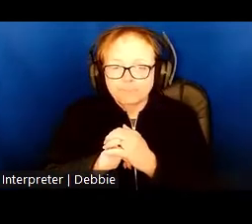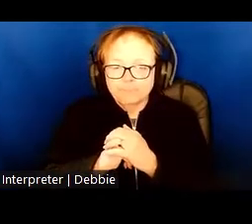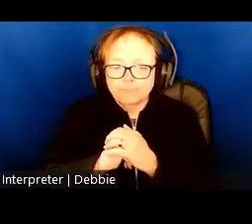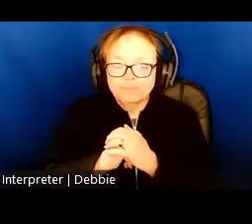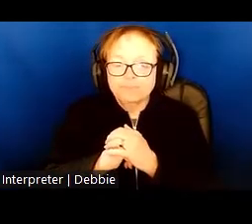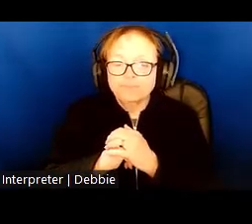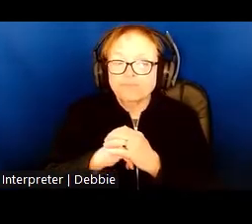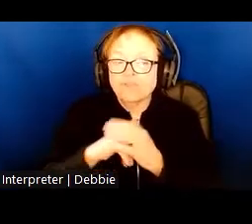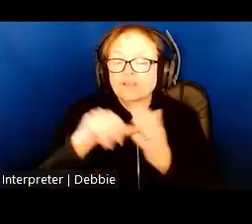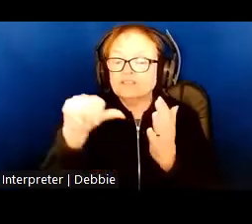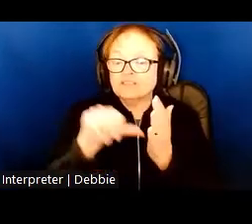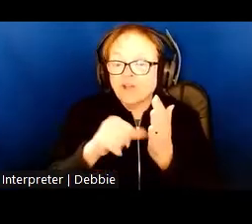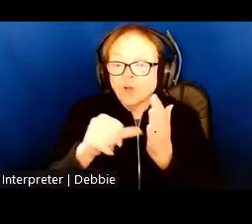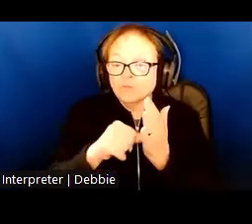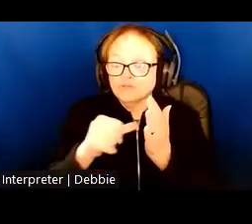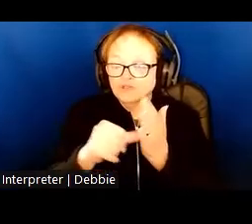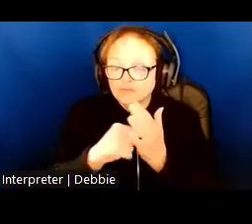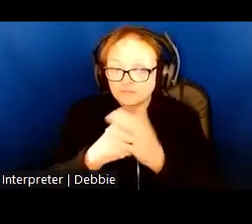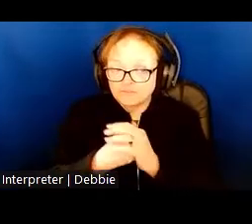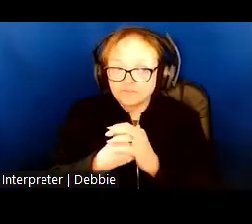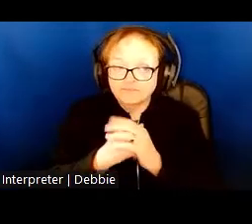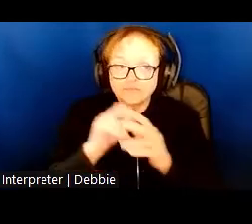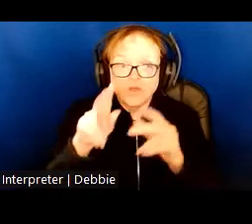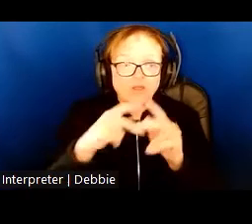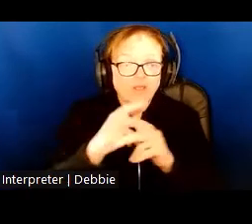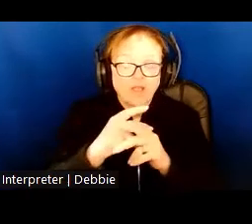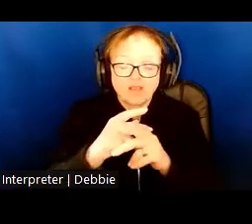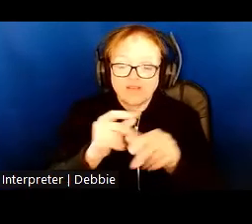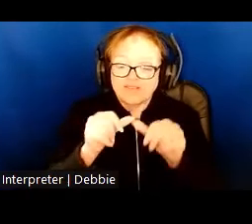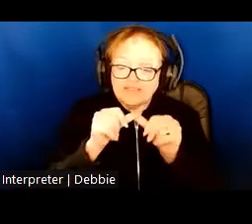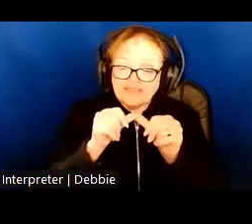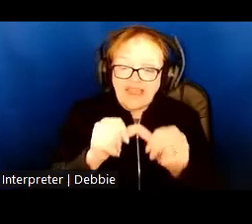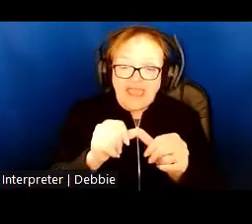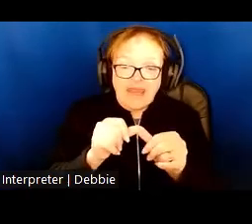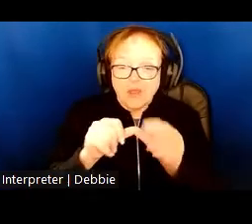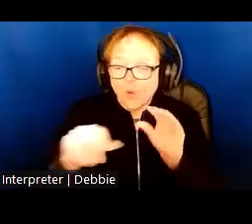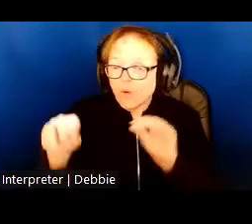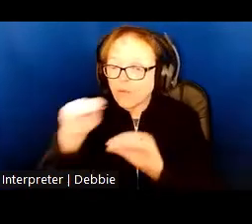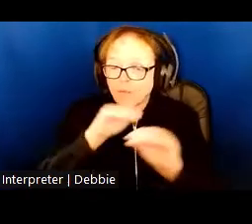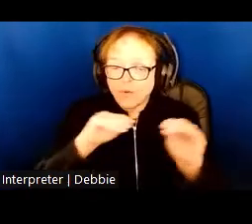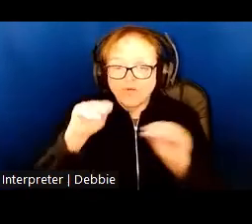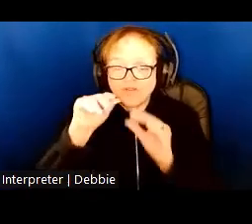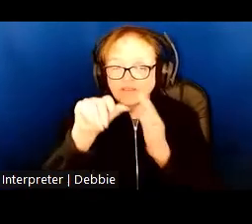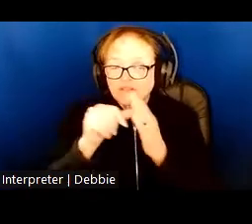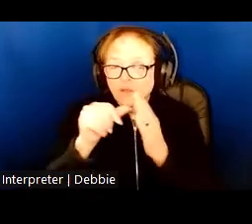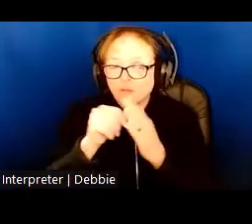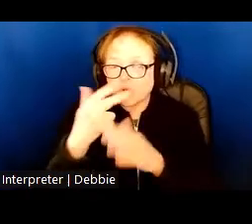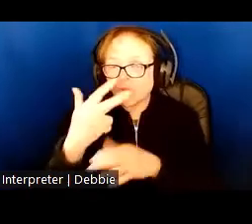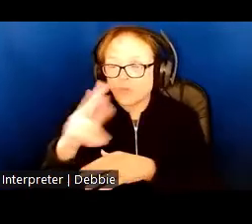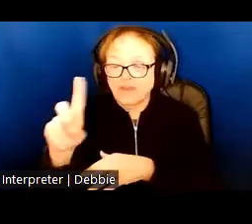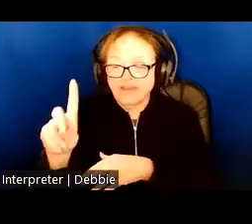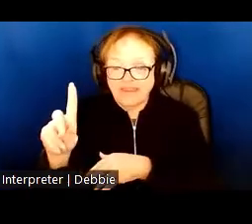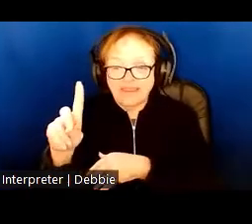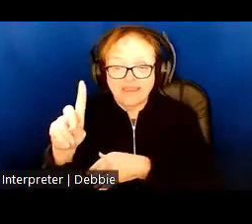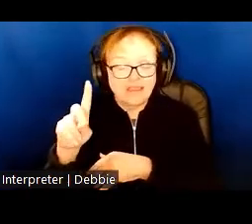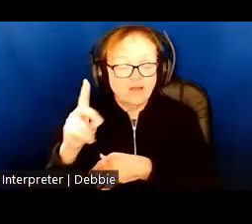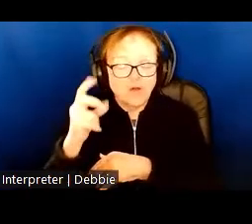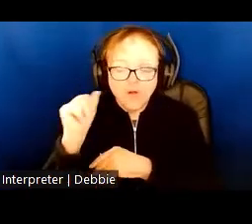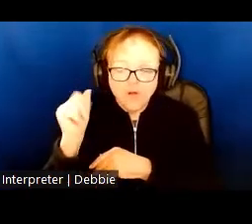All forms of static and kinetic sculpture, as well as installations and three-dimensional public art.